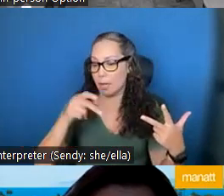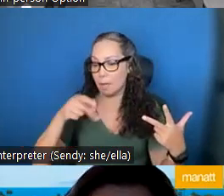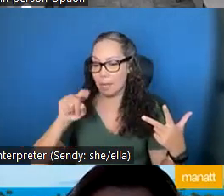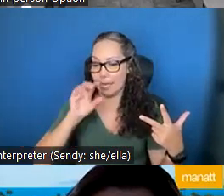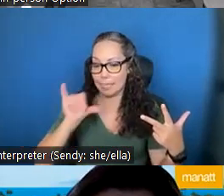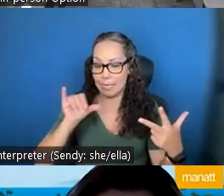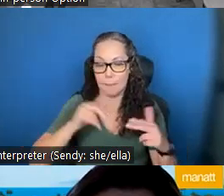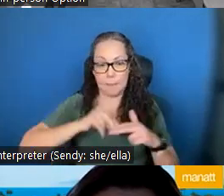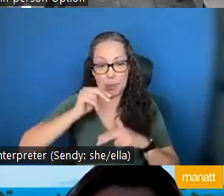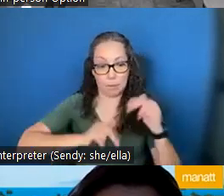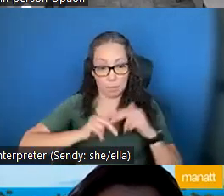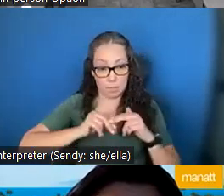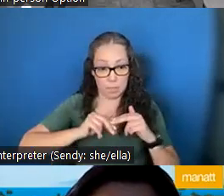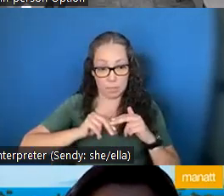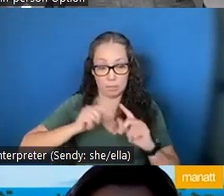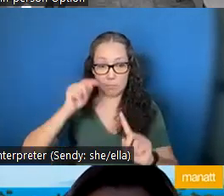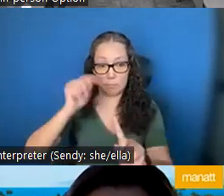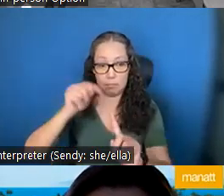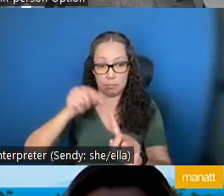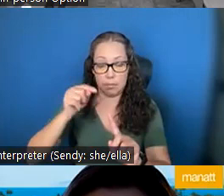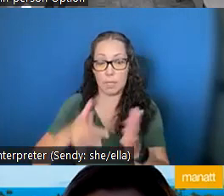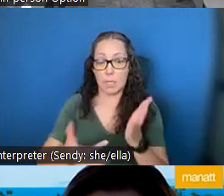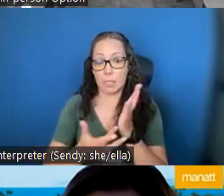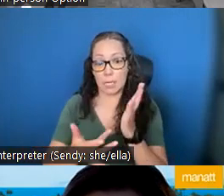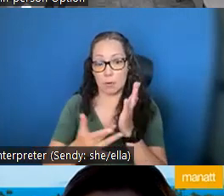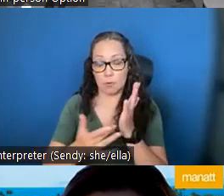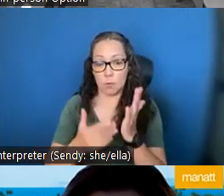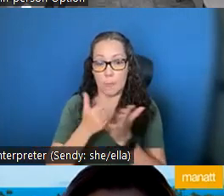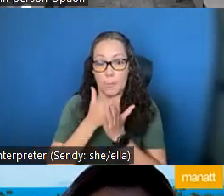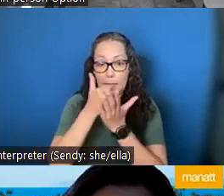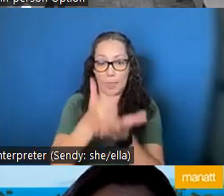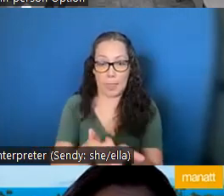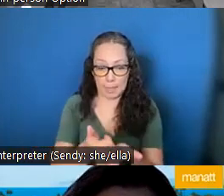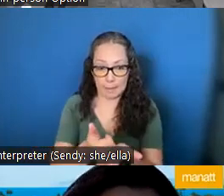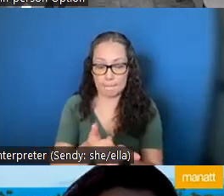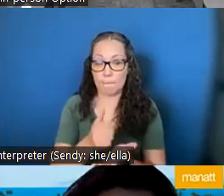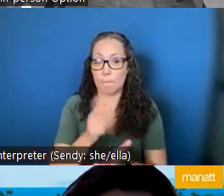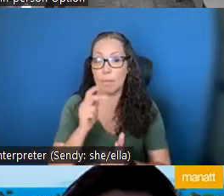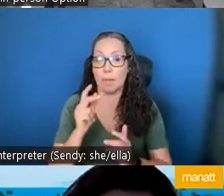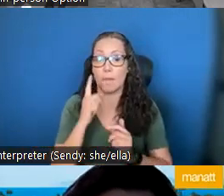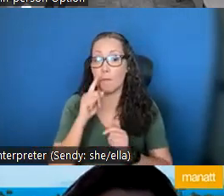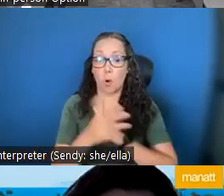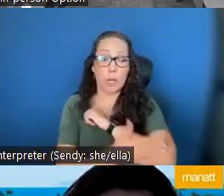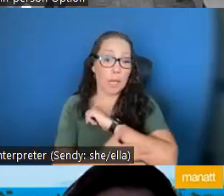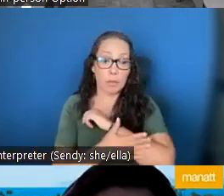technical assistance in particular for counties that don't have adrcs and also for um existing